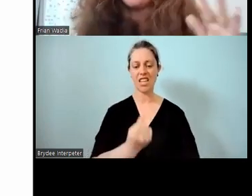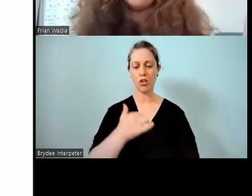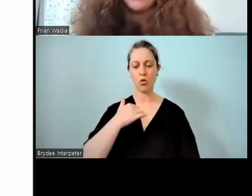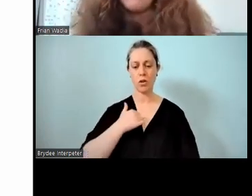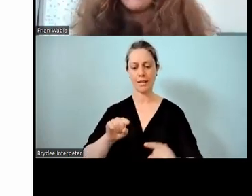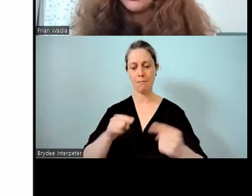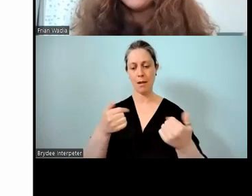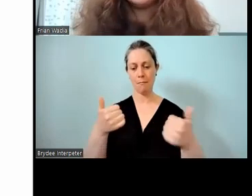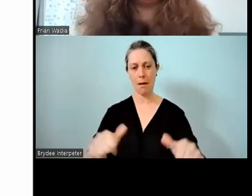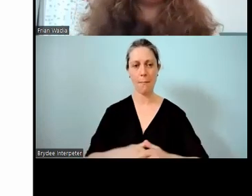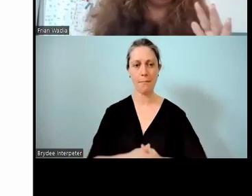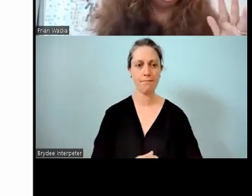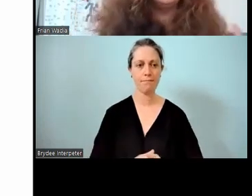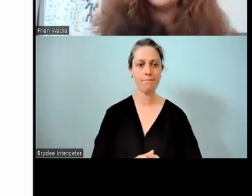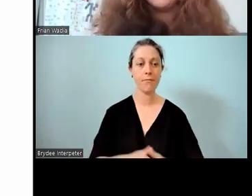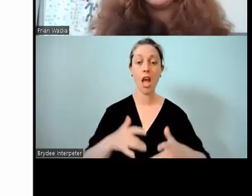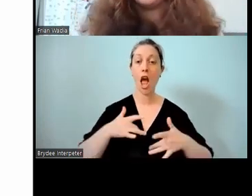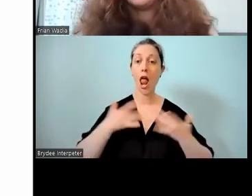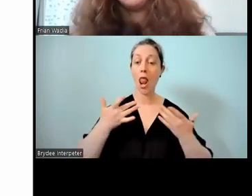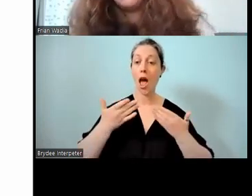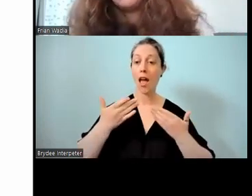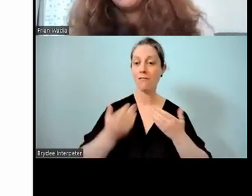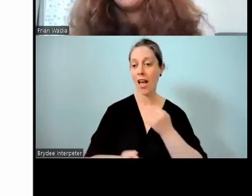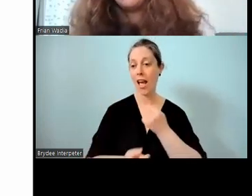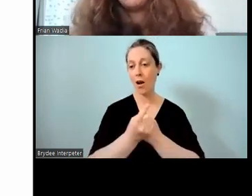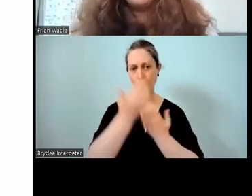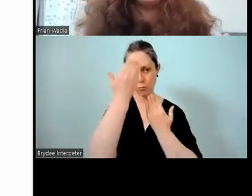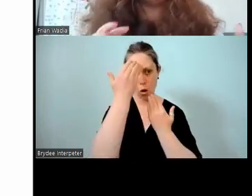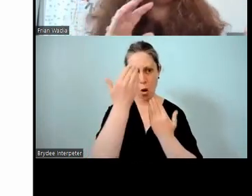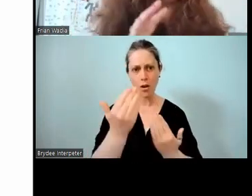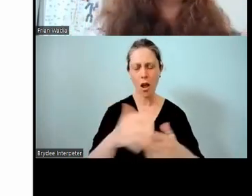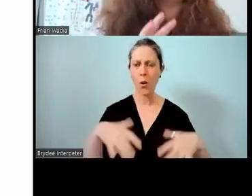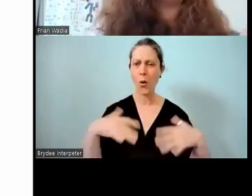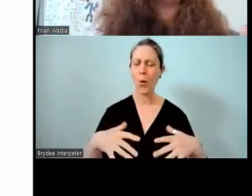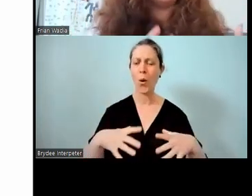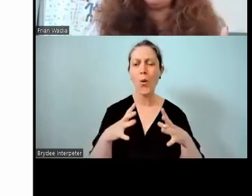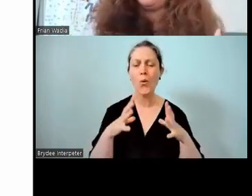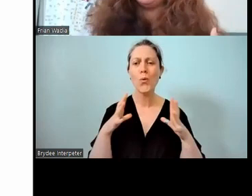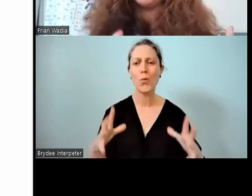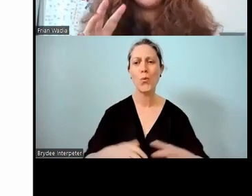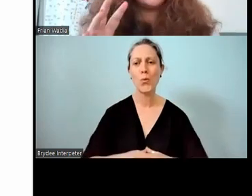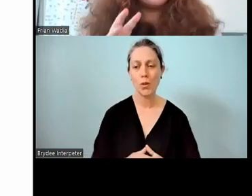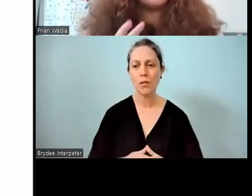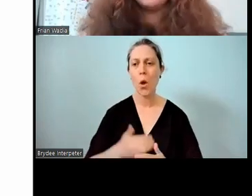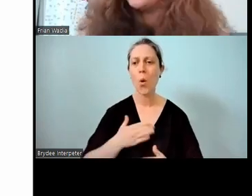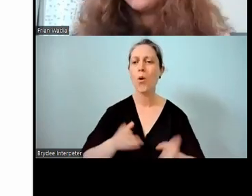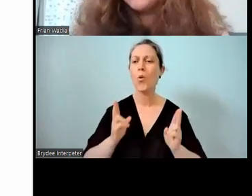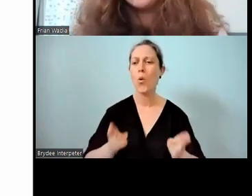Ordinary life outcomes, this is a huge one for our disabled children, you know? The ordinary life outcomes, such as friendships,